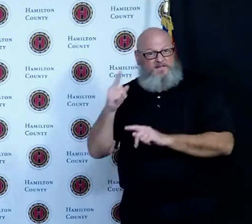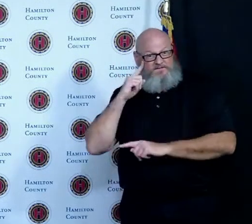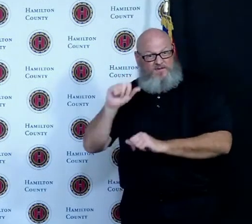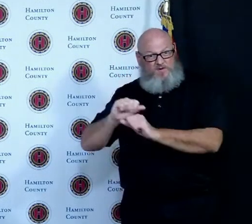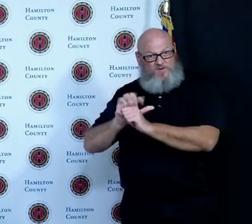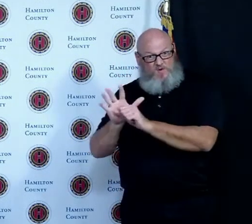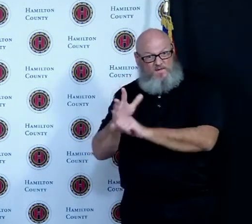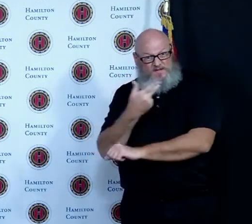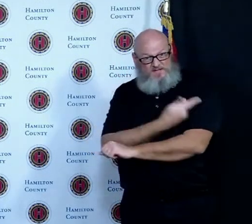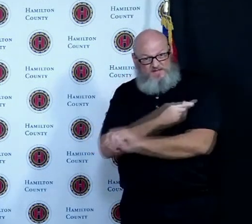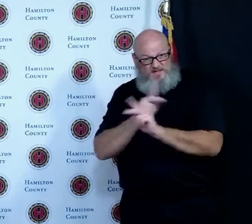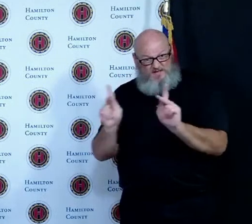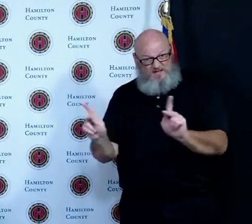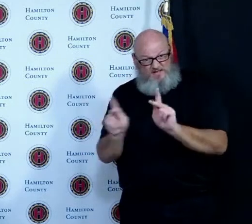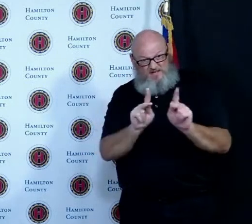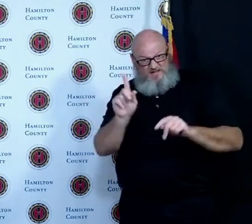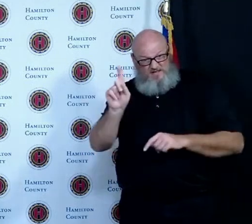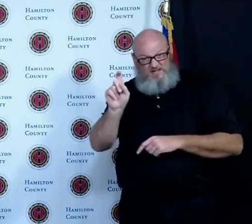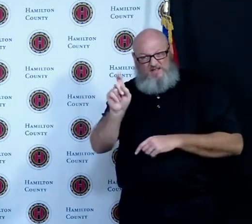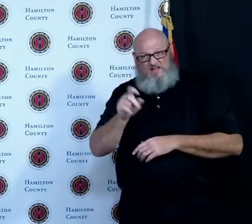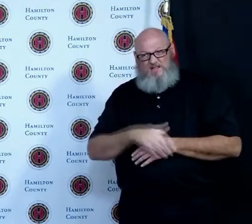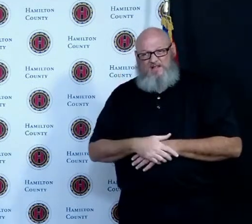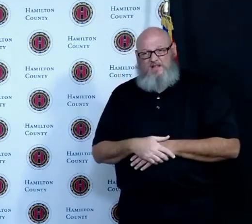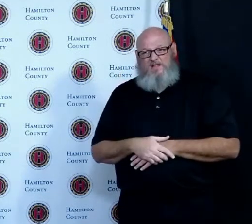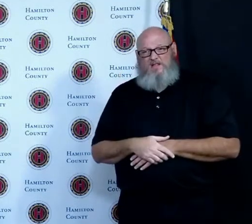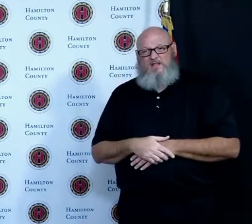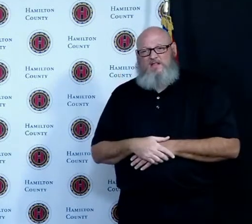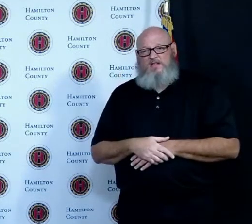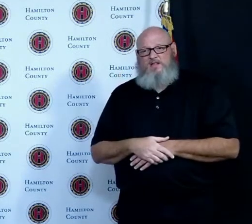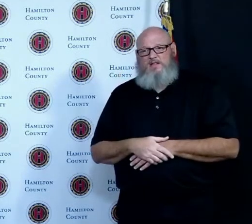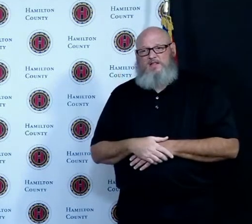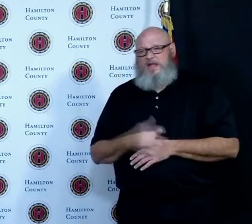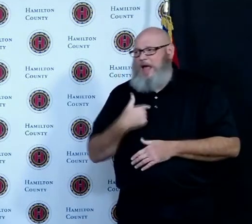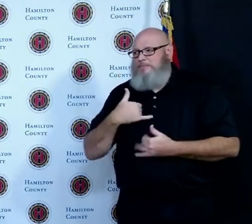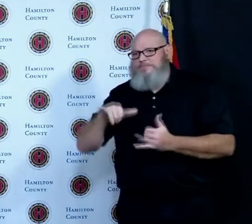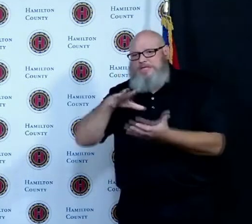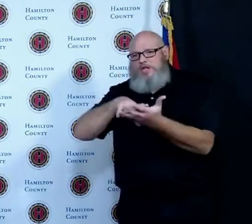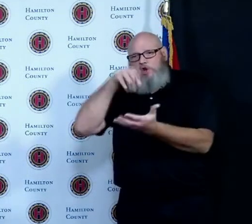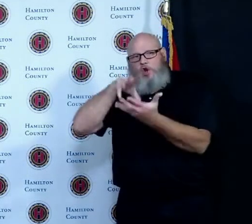so I think we're still learning more and I think H1N1 versus this we're looking at a different